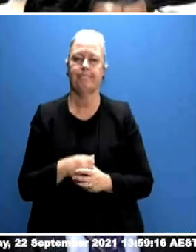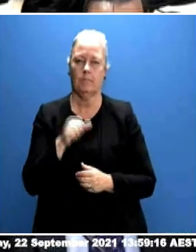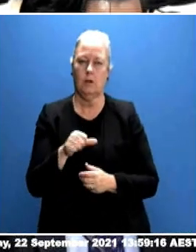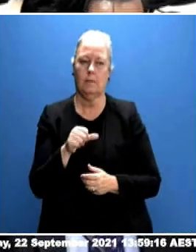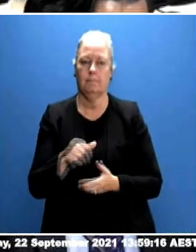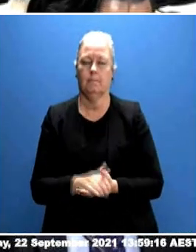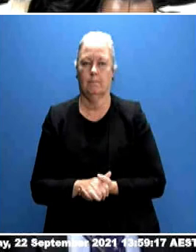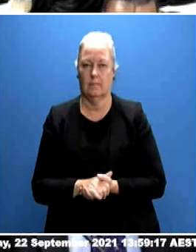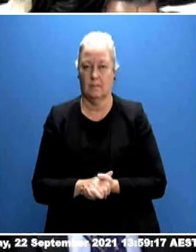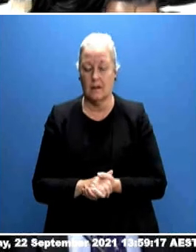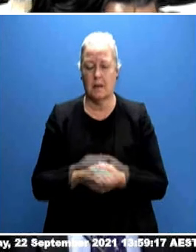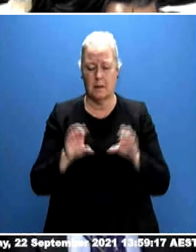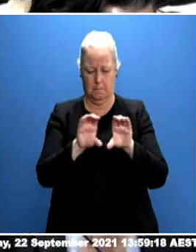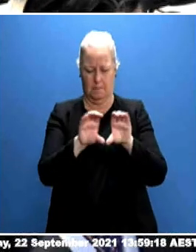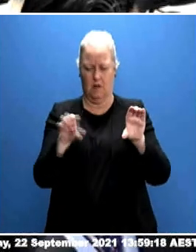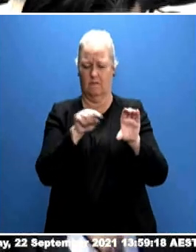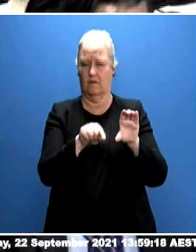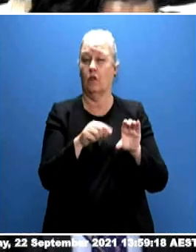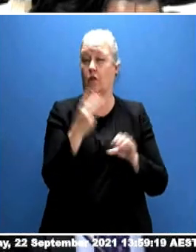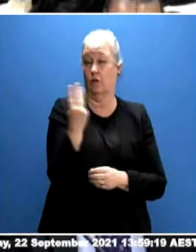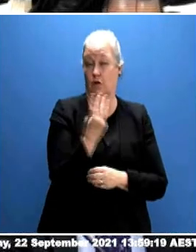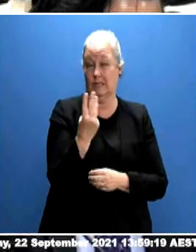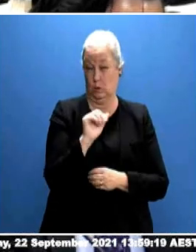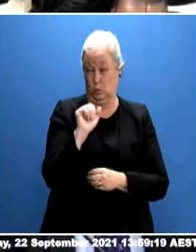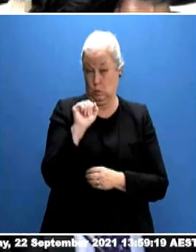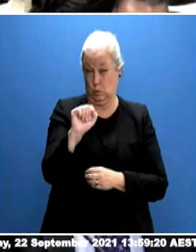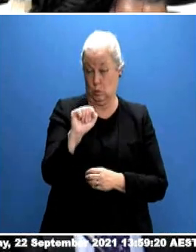In paragraph 13 of your statement you also refer to the Children's Court of